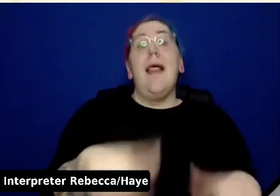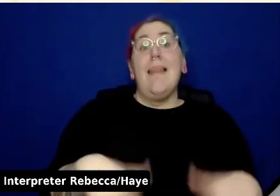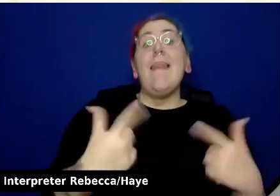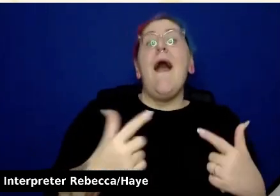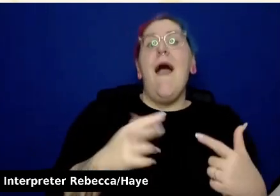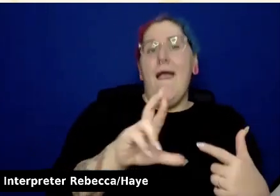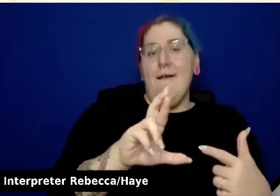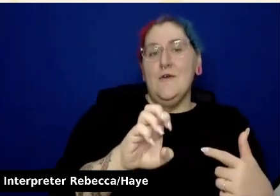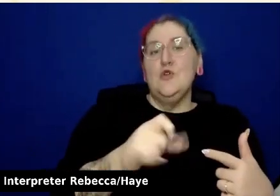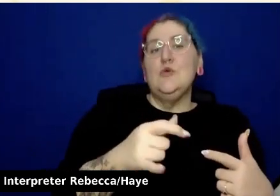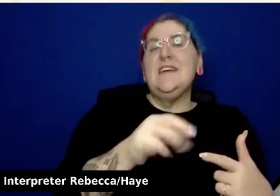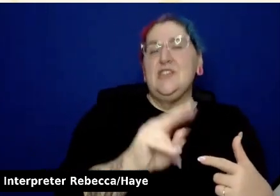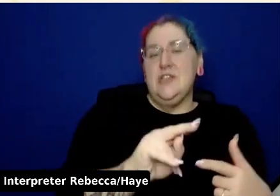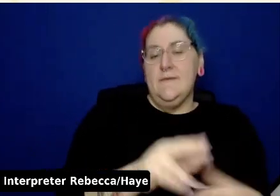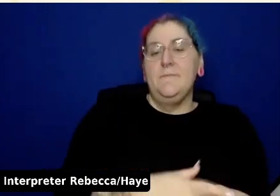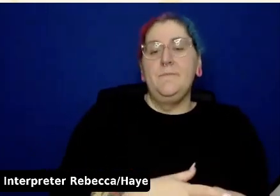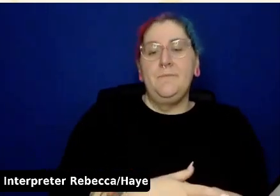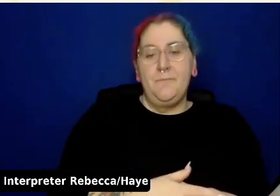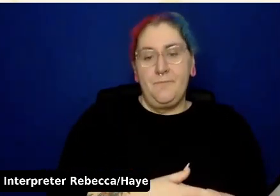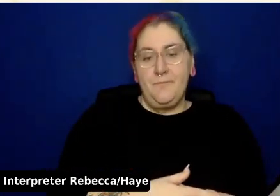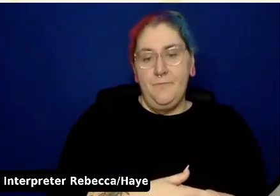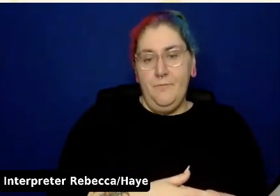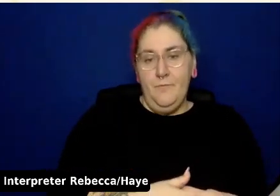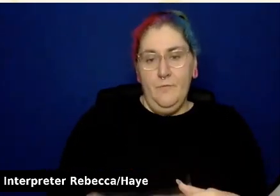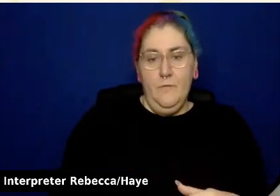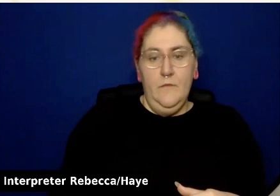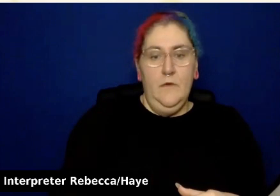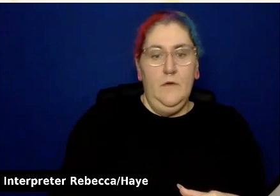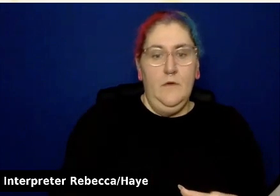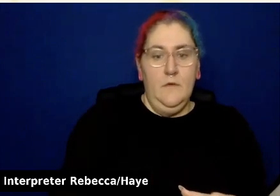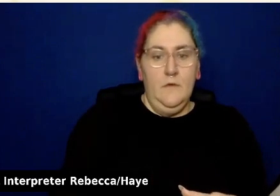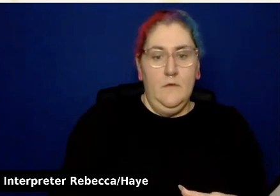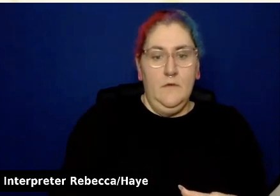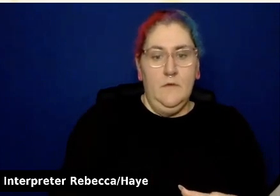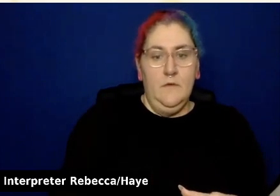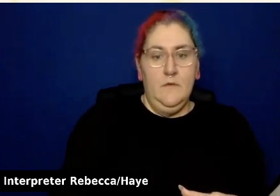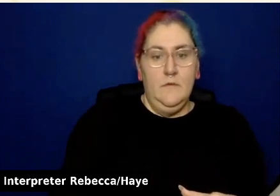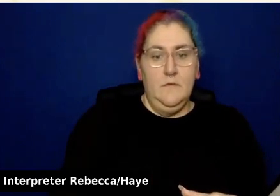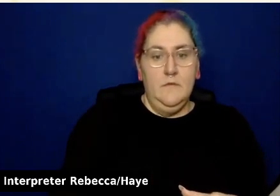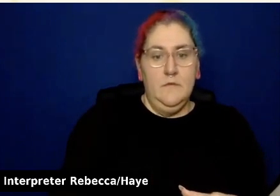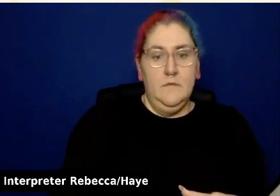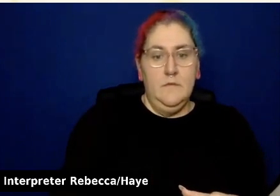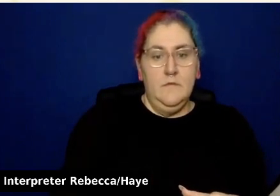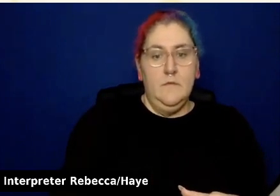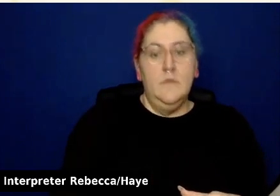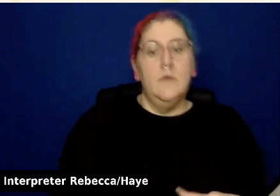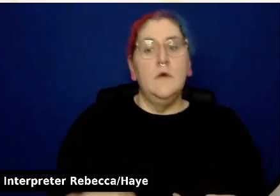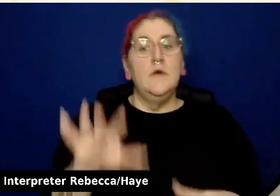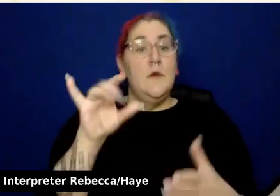So for auto rotating carousels, aria-live equal to off should be used to suppress the announcements.